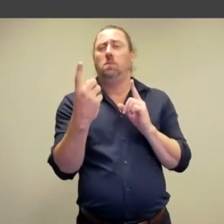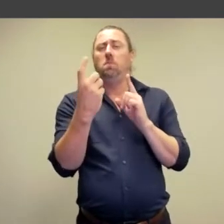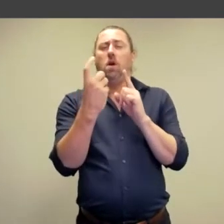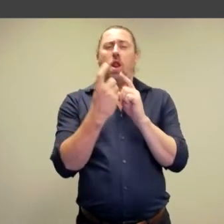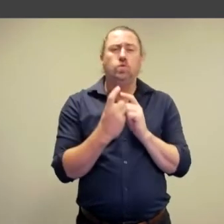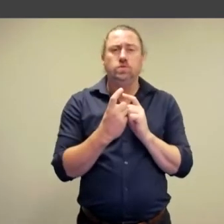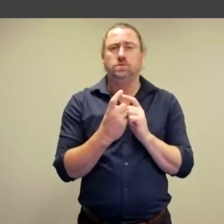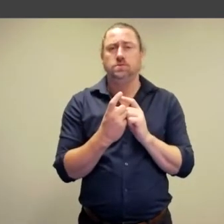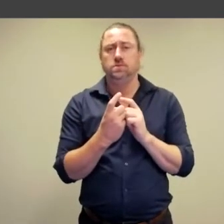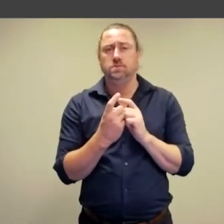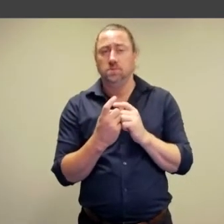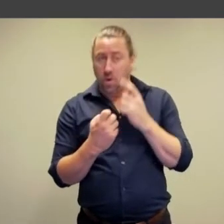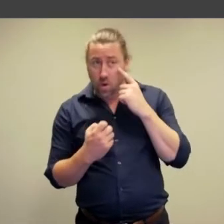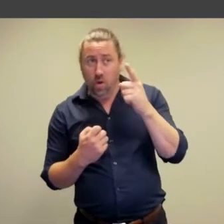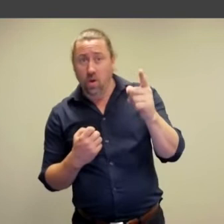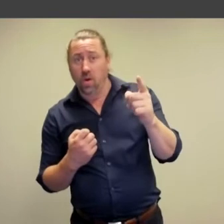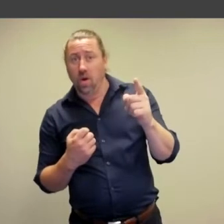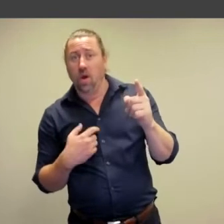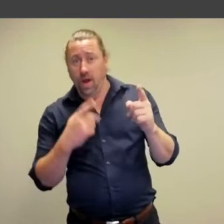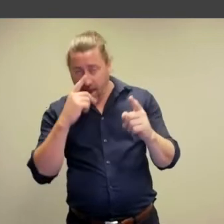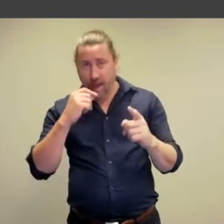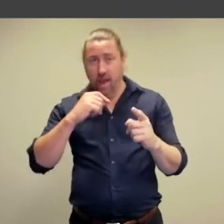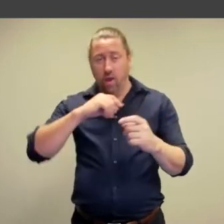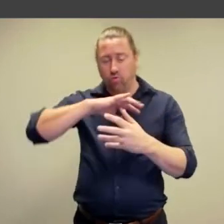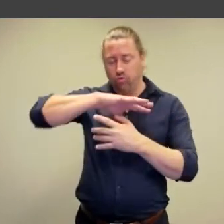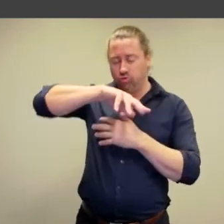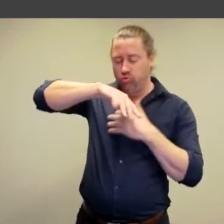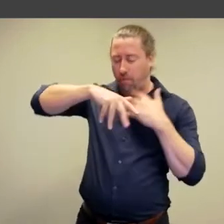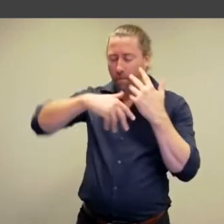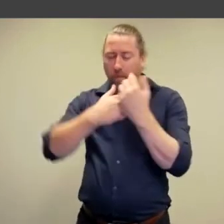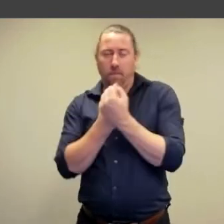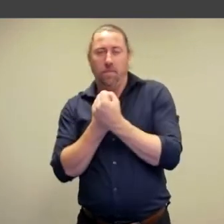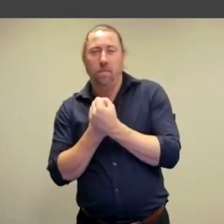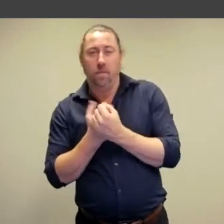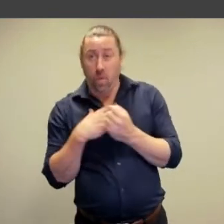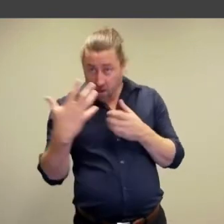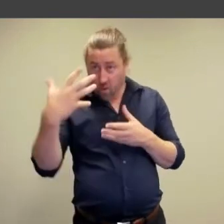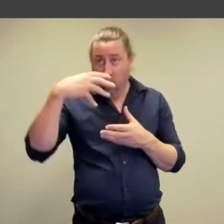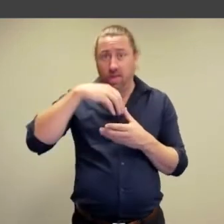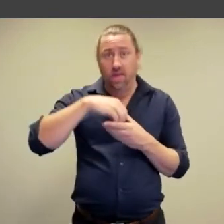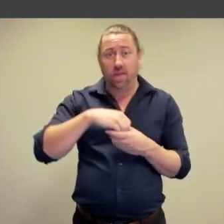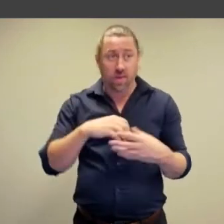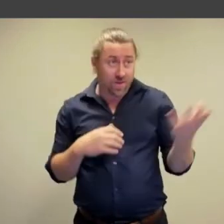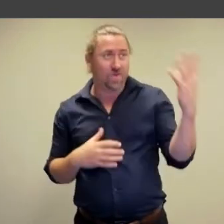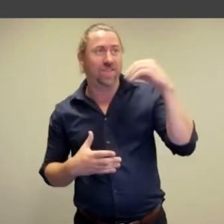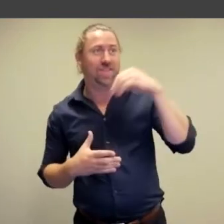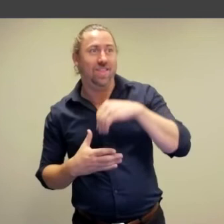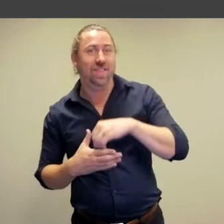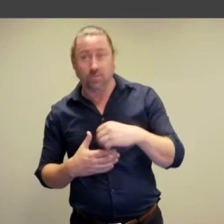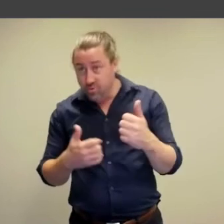Look, I can wrap myself around, don't you want to come in here? Sure,